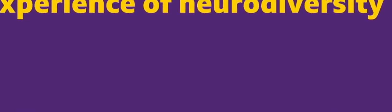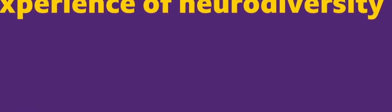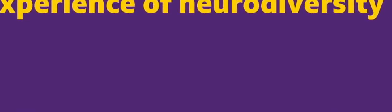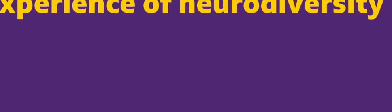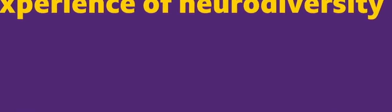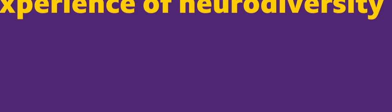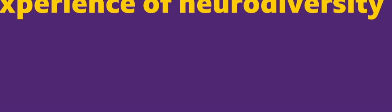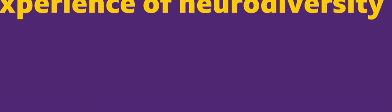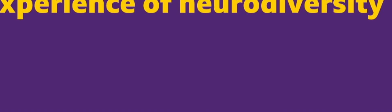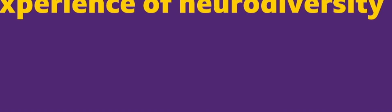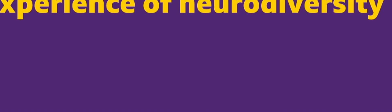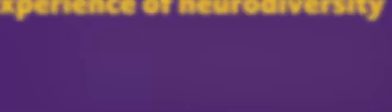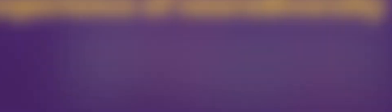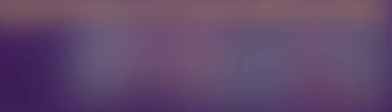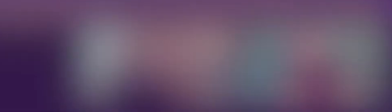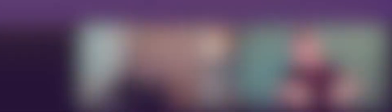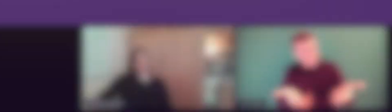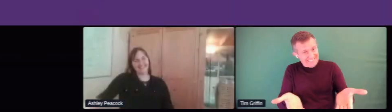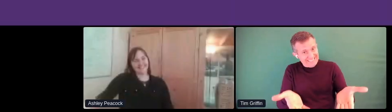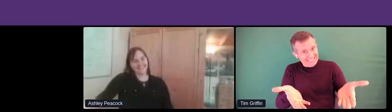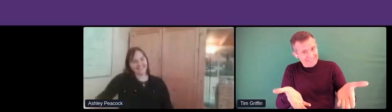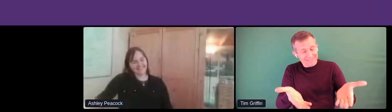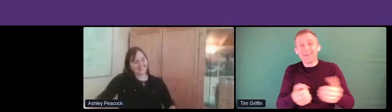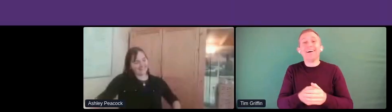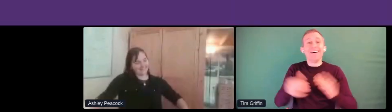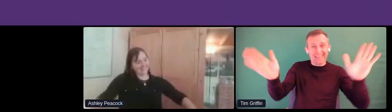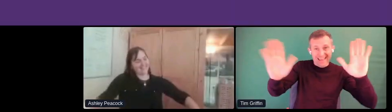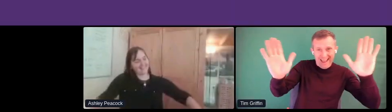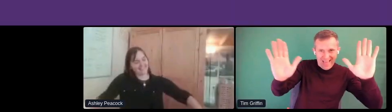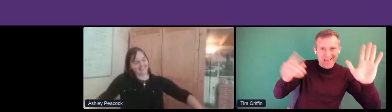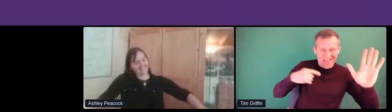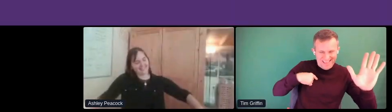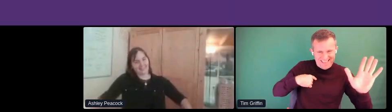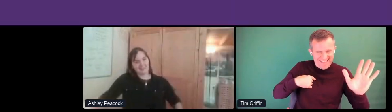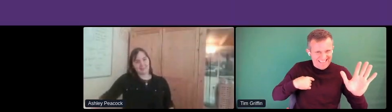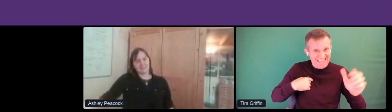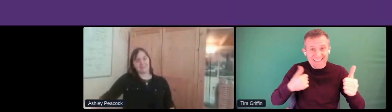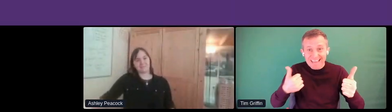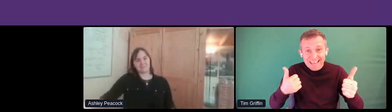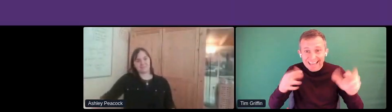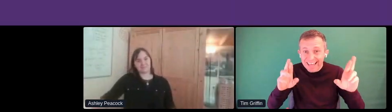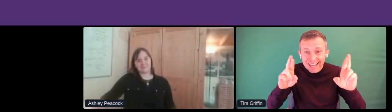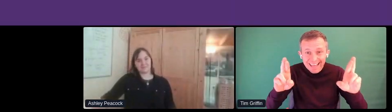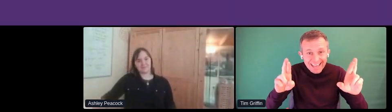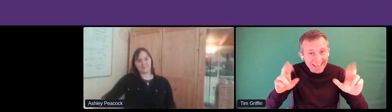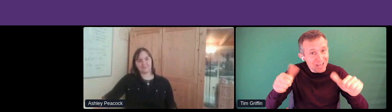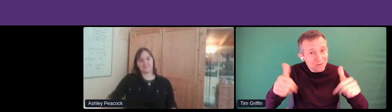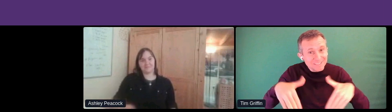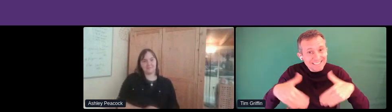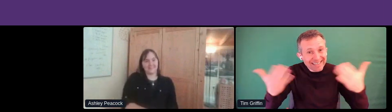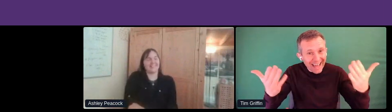[ELECTRONIC BUZZ] RINA: Hi everyone, I hope you're all having a good day and enjoying Techshare Pro.